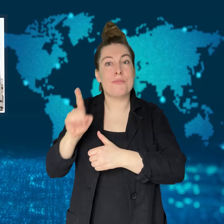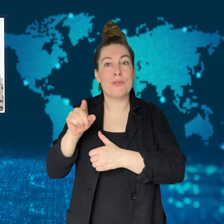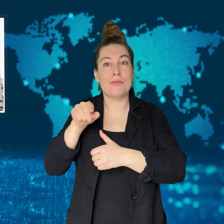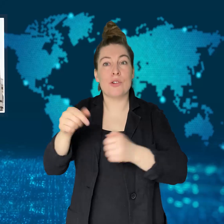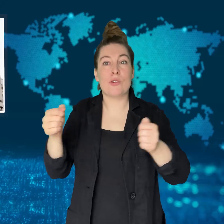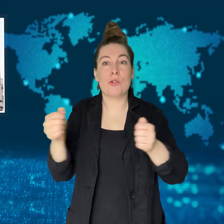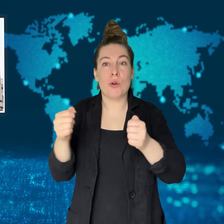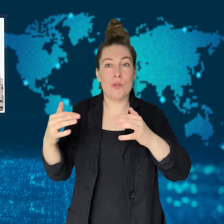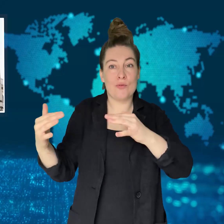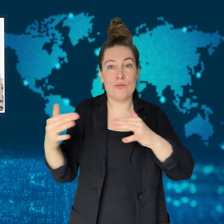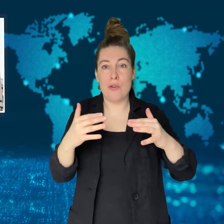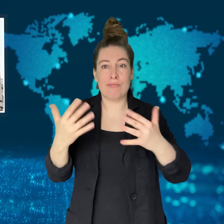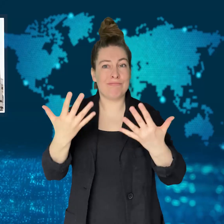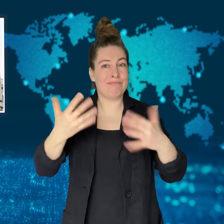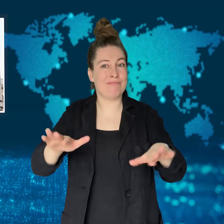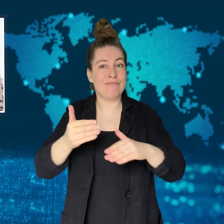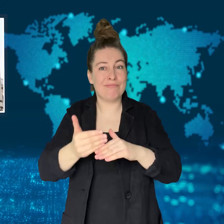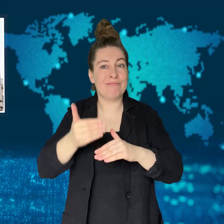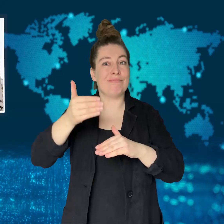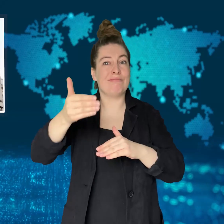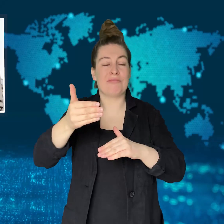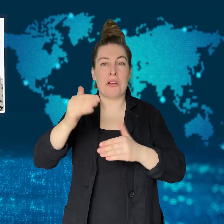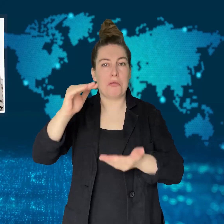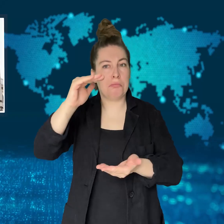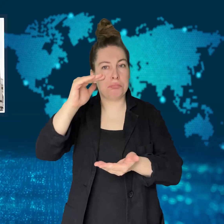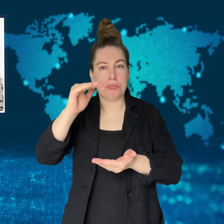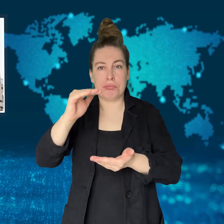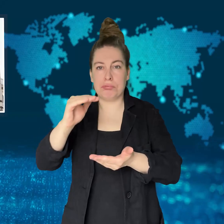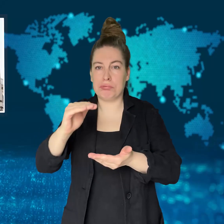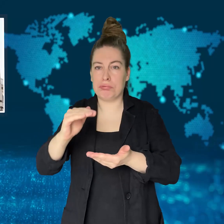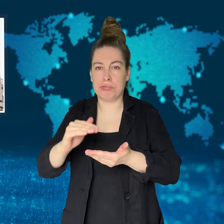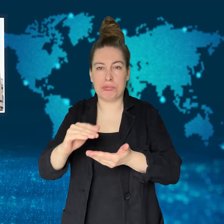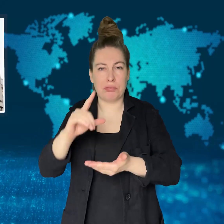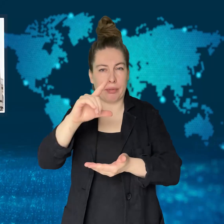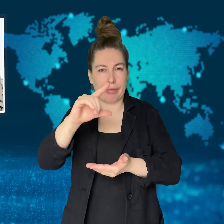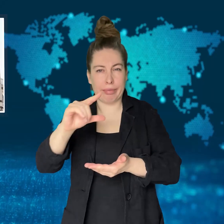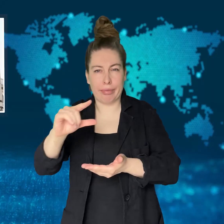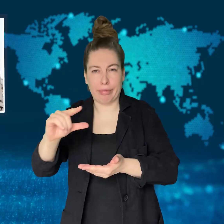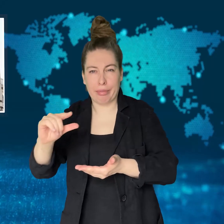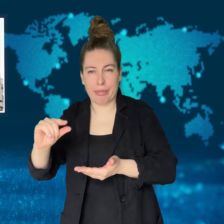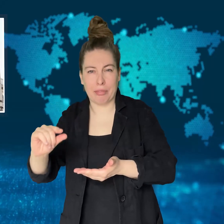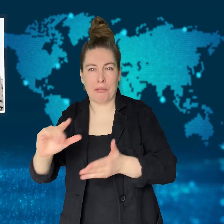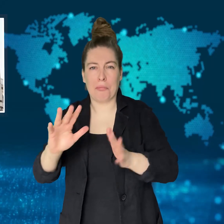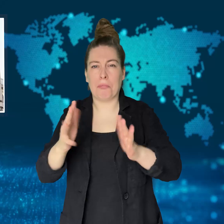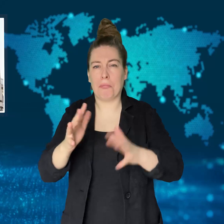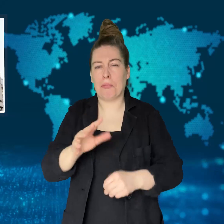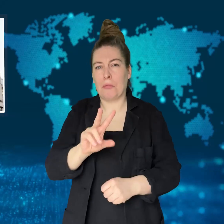since the Cold War.